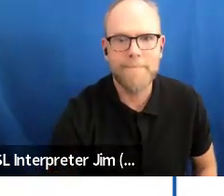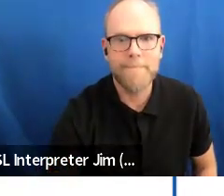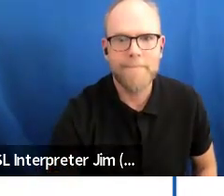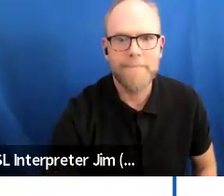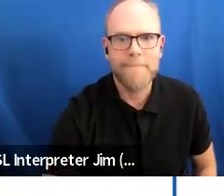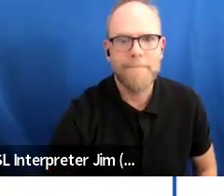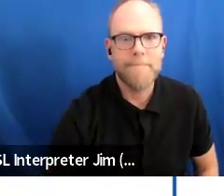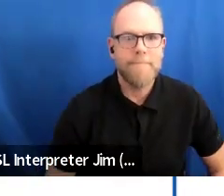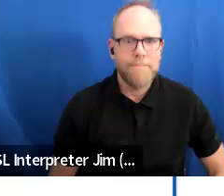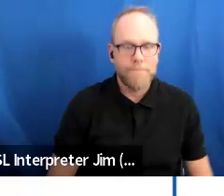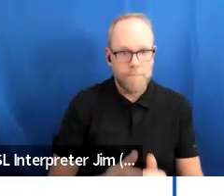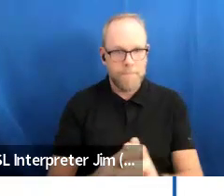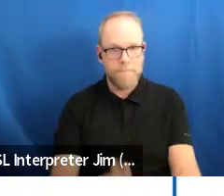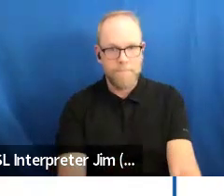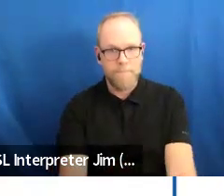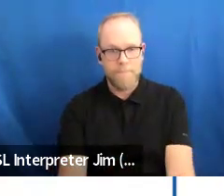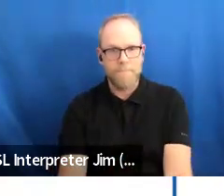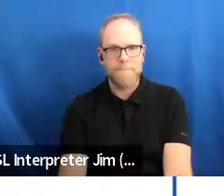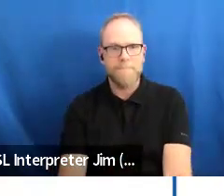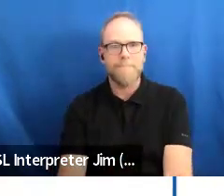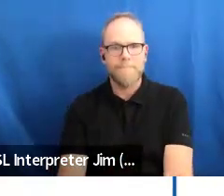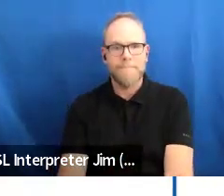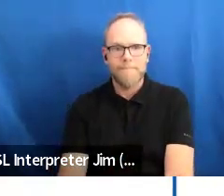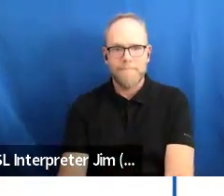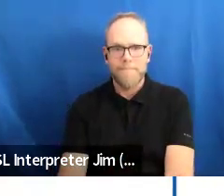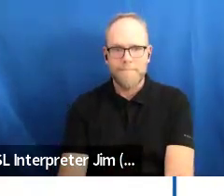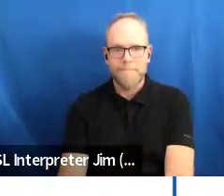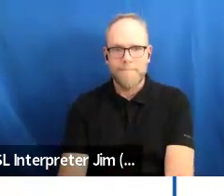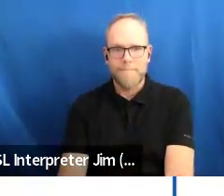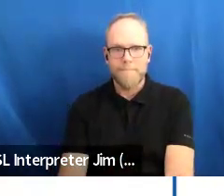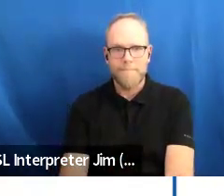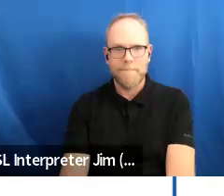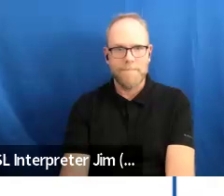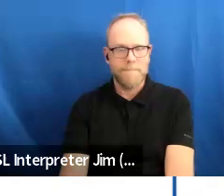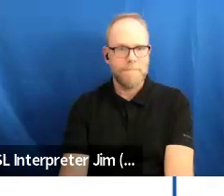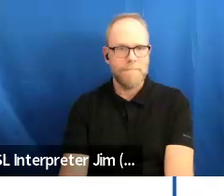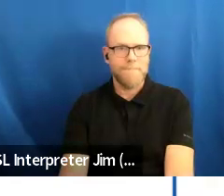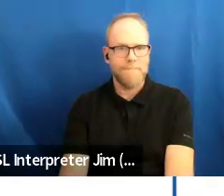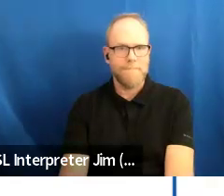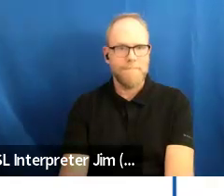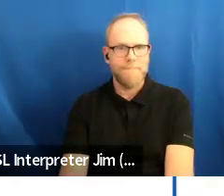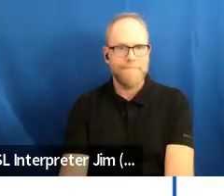if you have some of those questions and you want those to be answered outloud, we'll move towards that. JAN GARRETT: Yeah and we